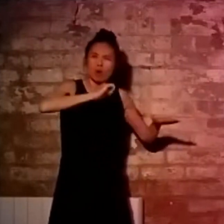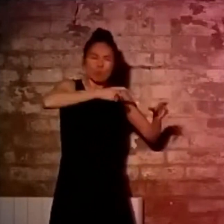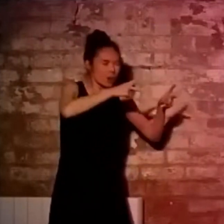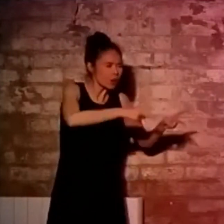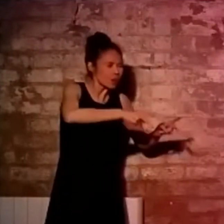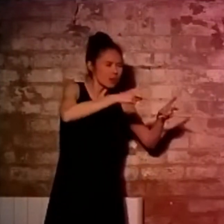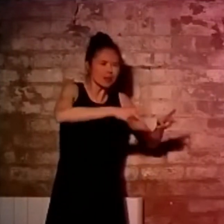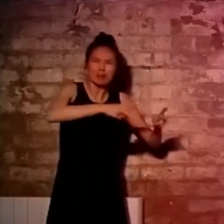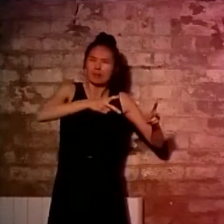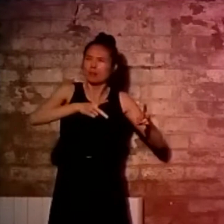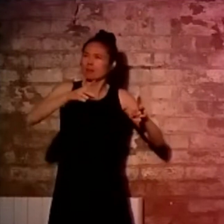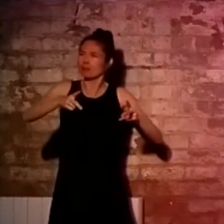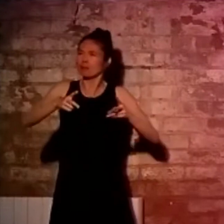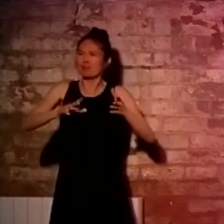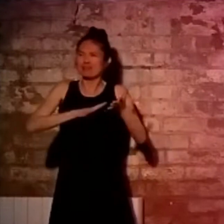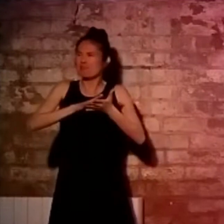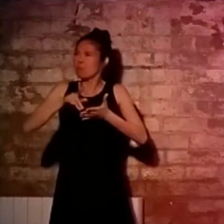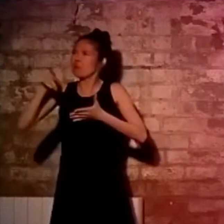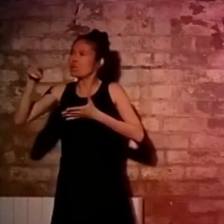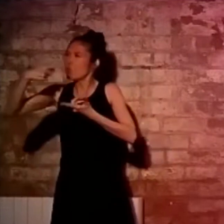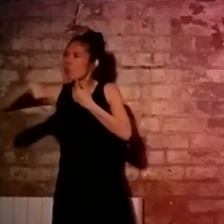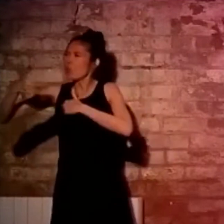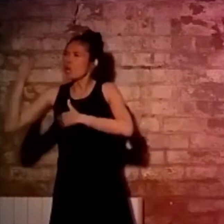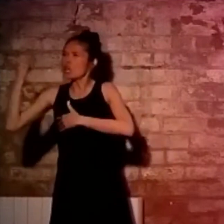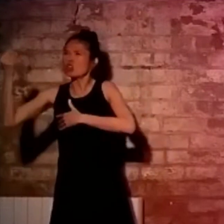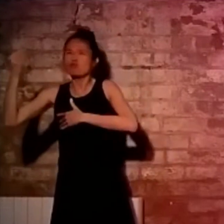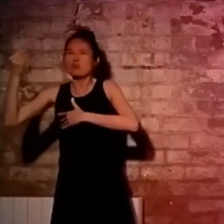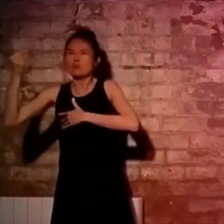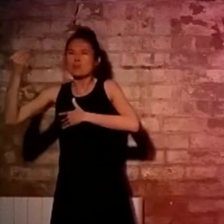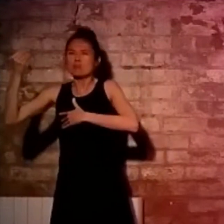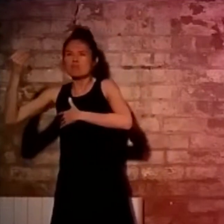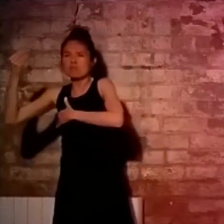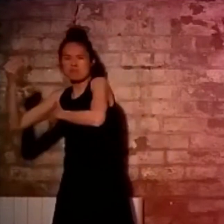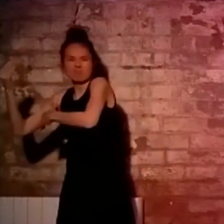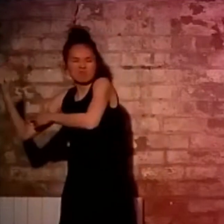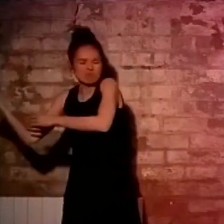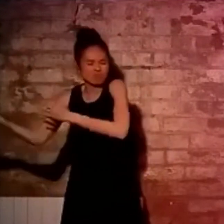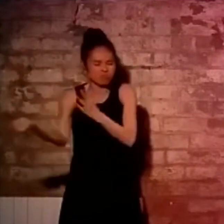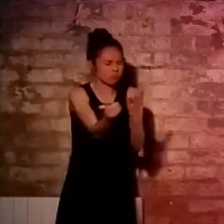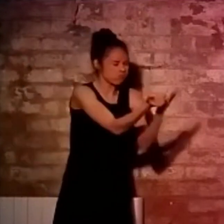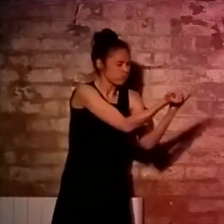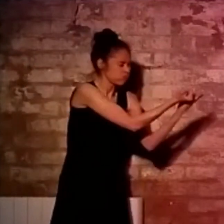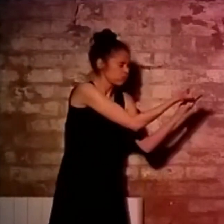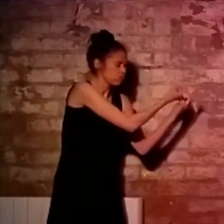Our legacy is a slaughterhouse. War breedeth war.